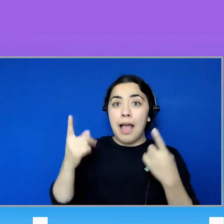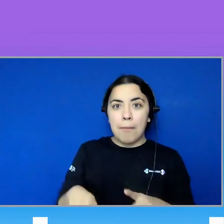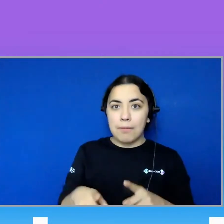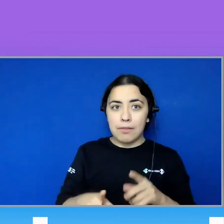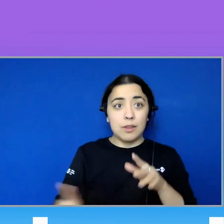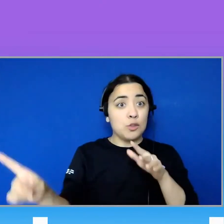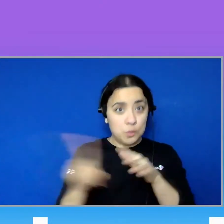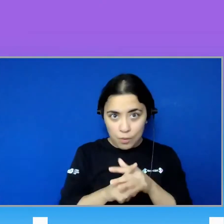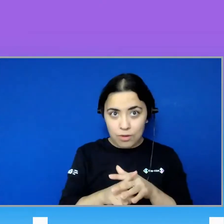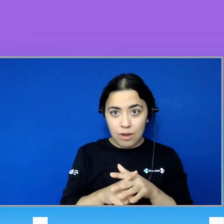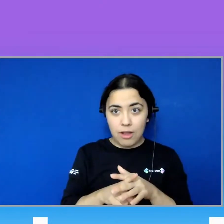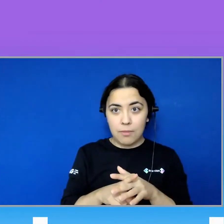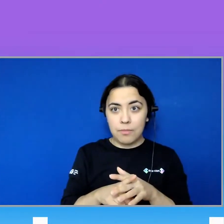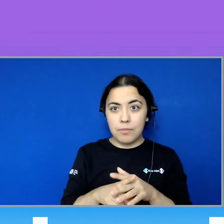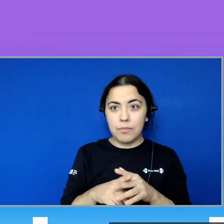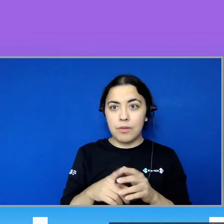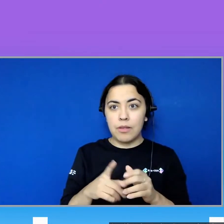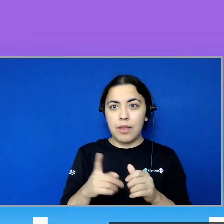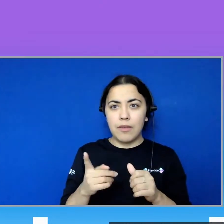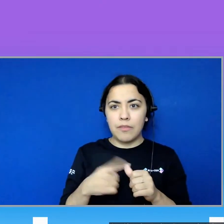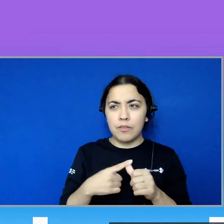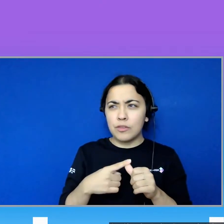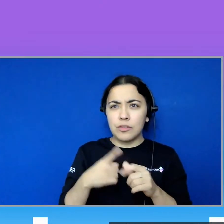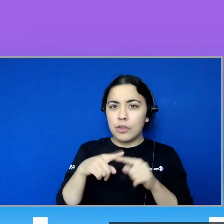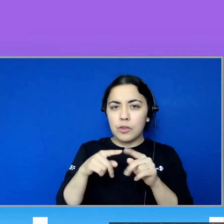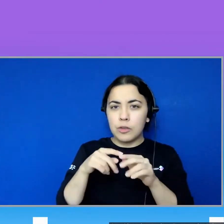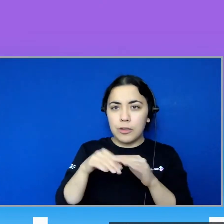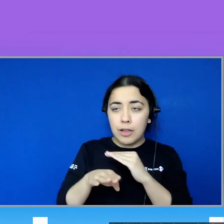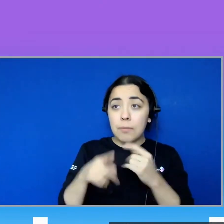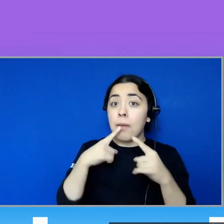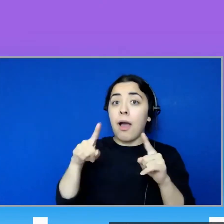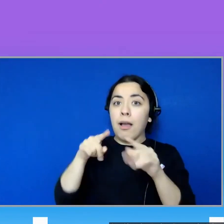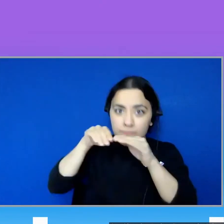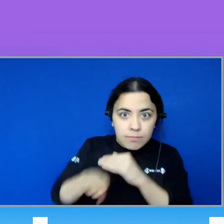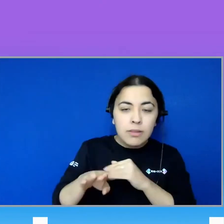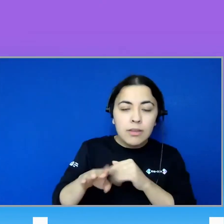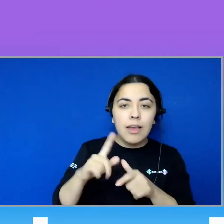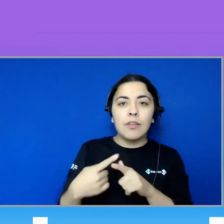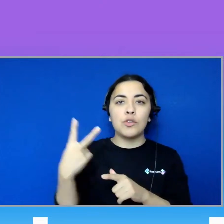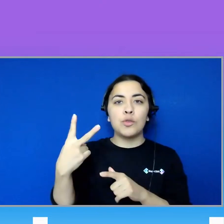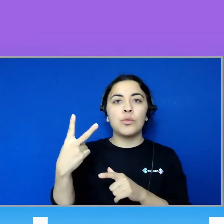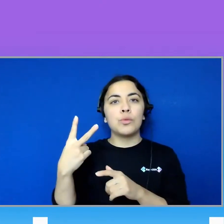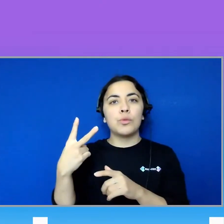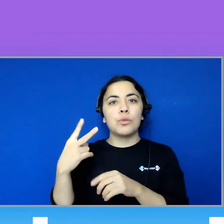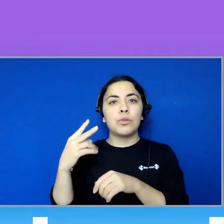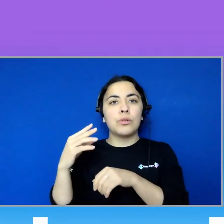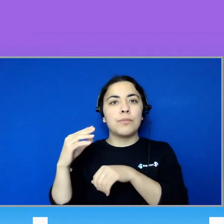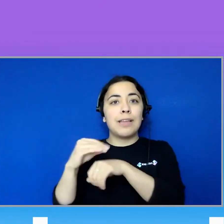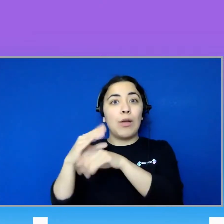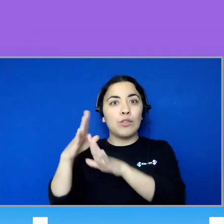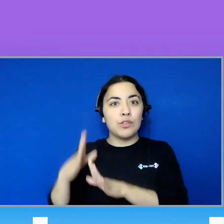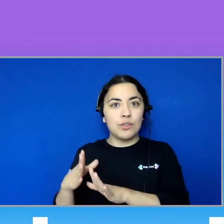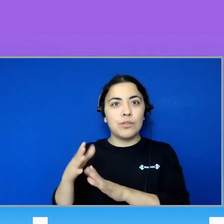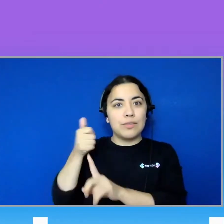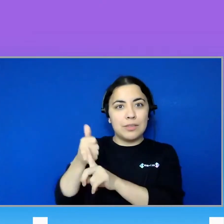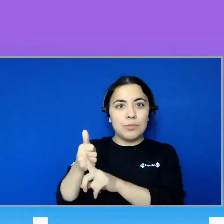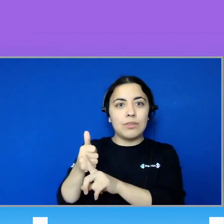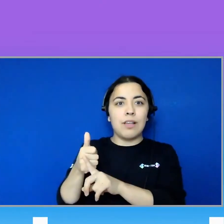showed up, they couldn't get it in at first. And then when they did, two counselors had gotten